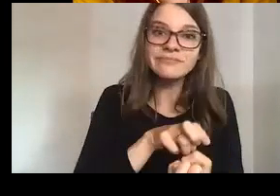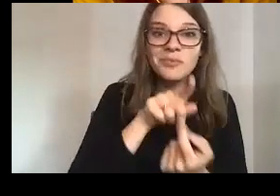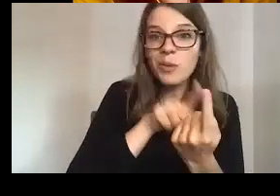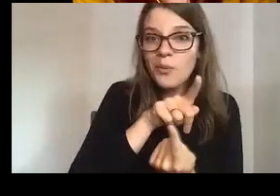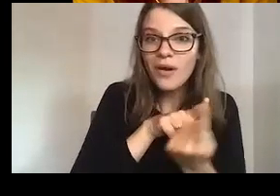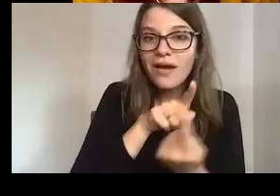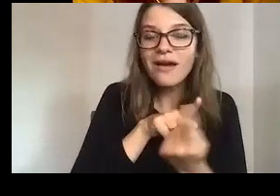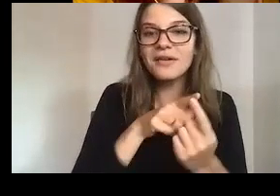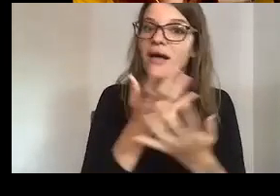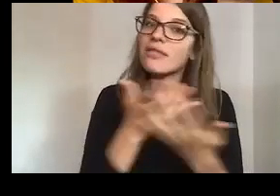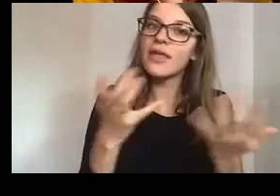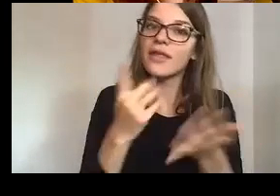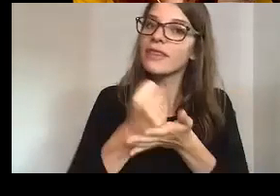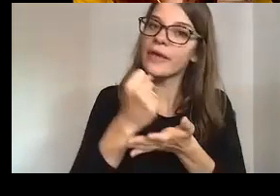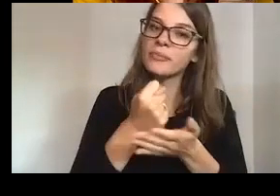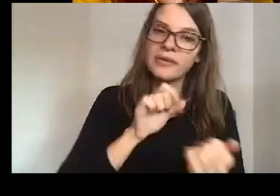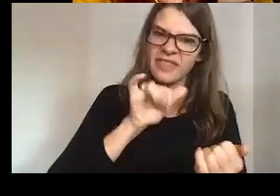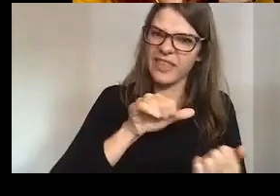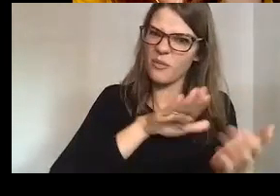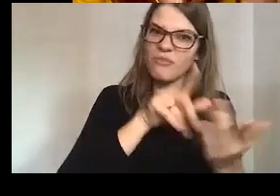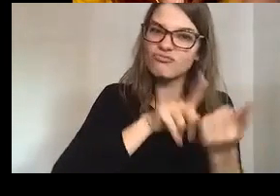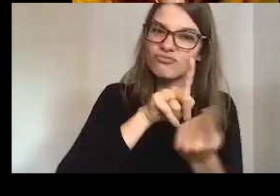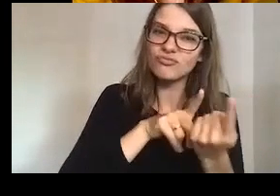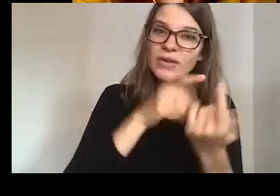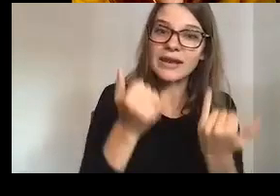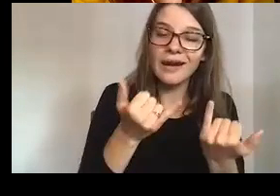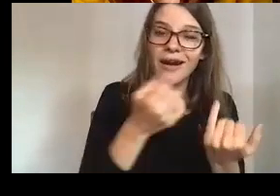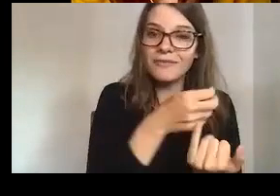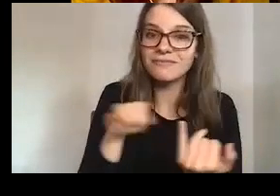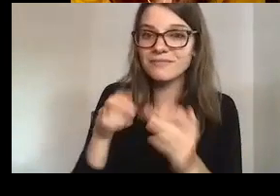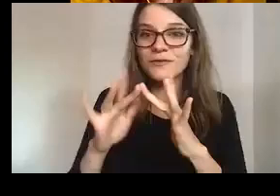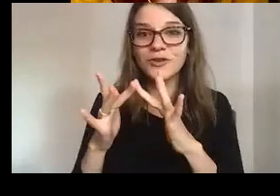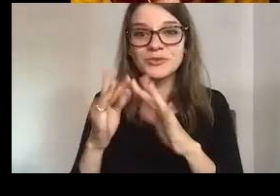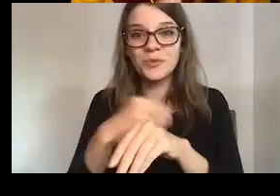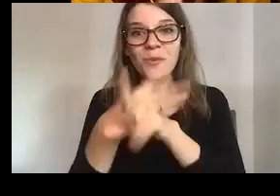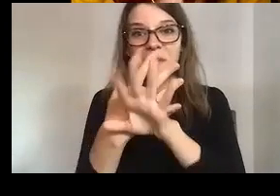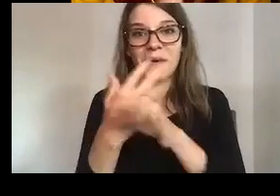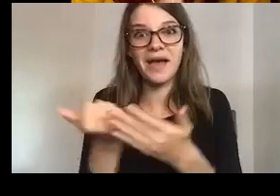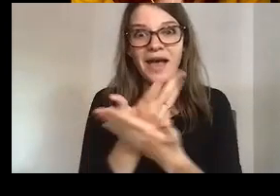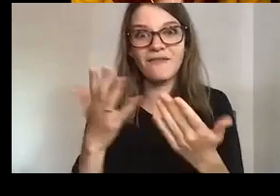doing a lot of therapy that way and now with this virtual model of everything being done over zoom